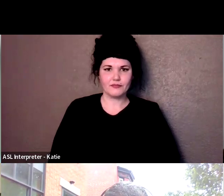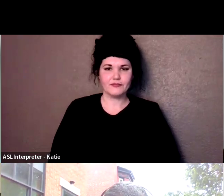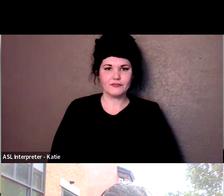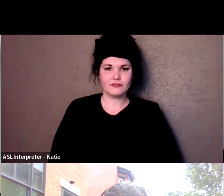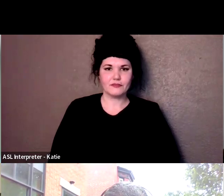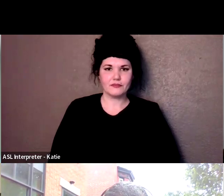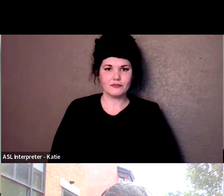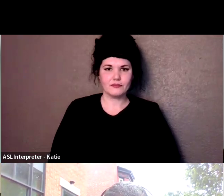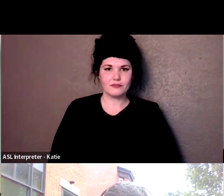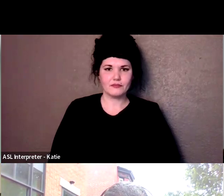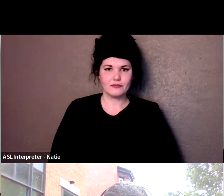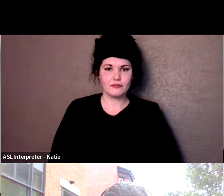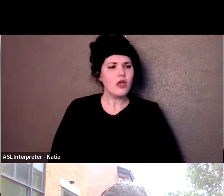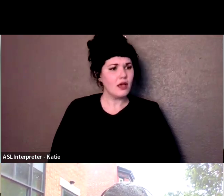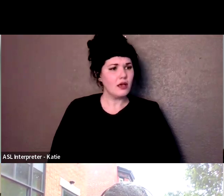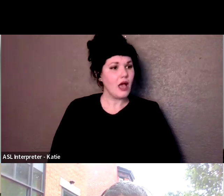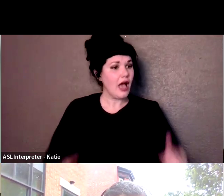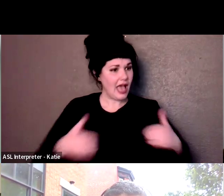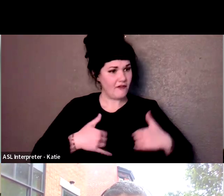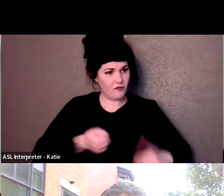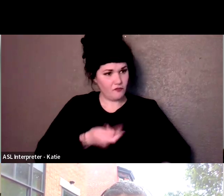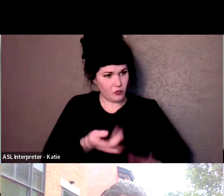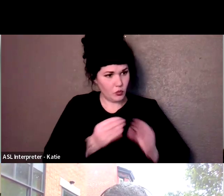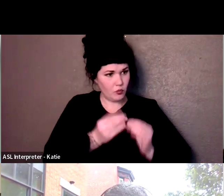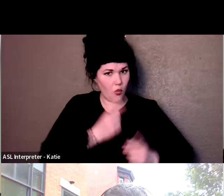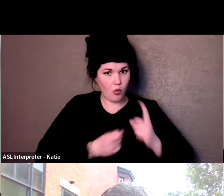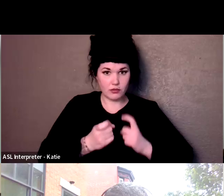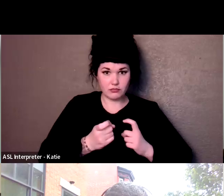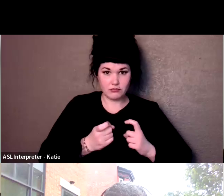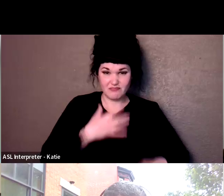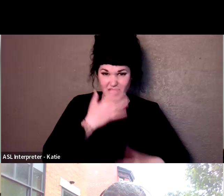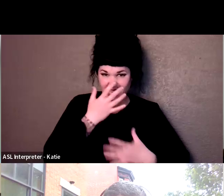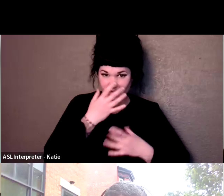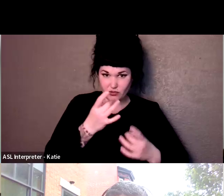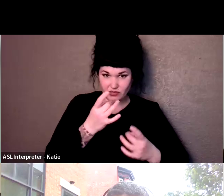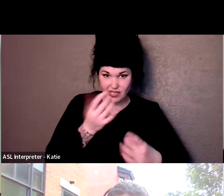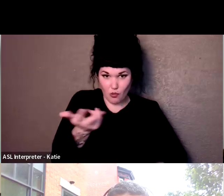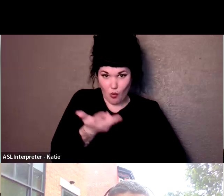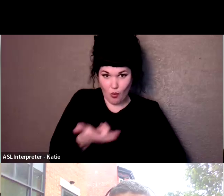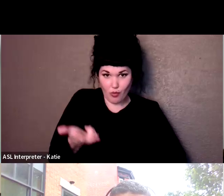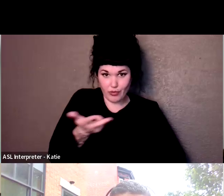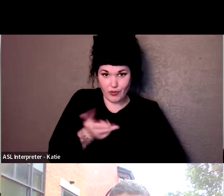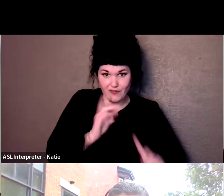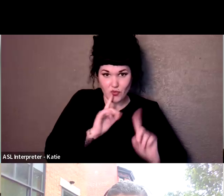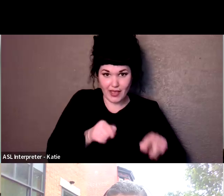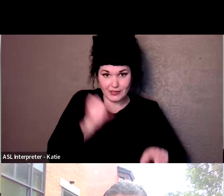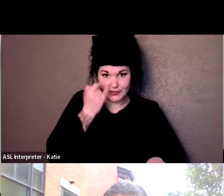interested in having all three of you answer, if you don't mind. So, when it